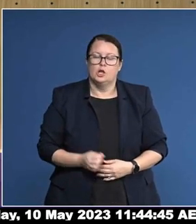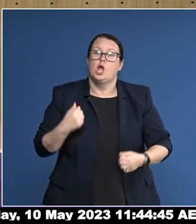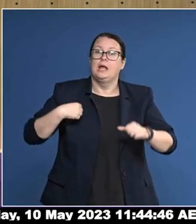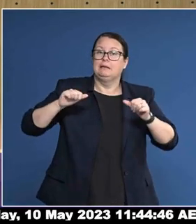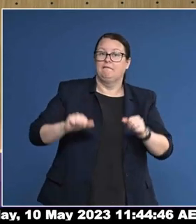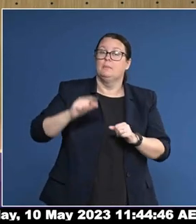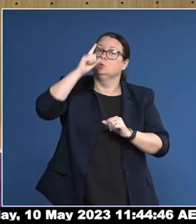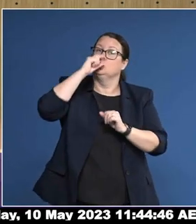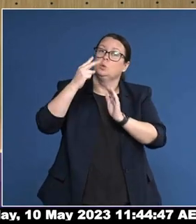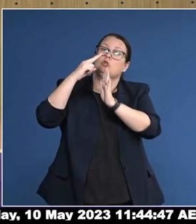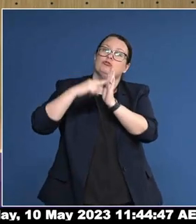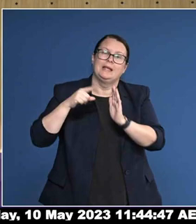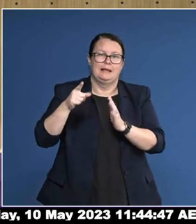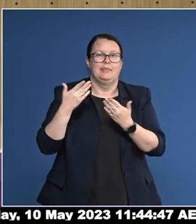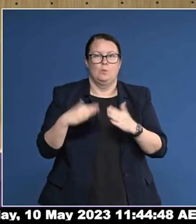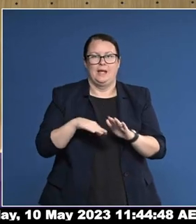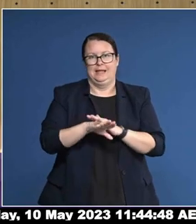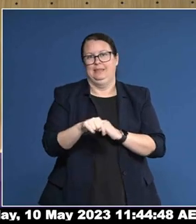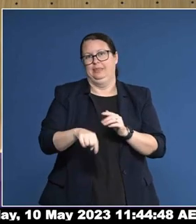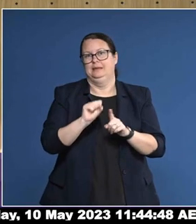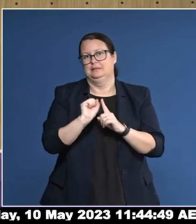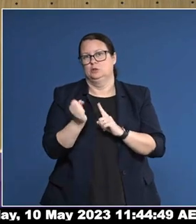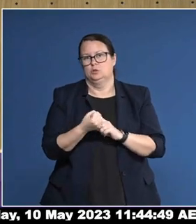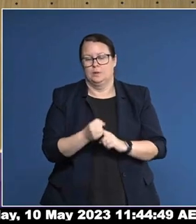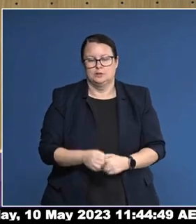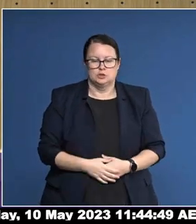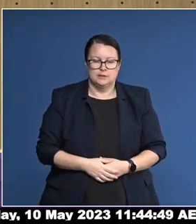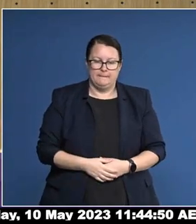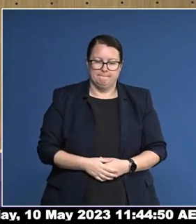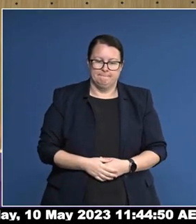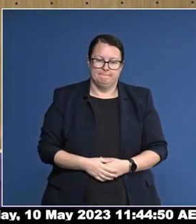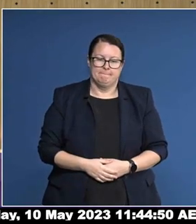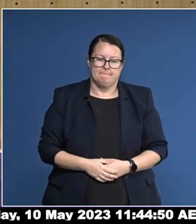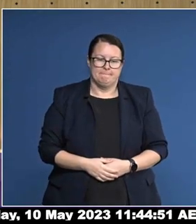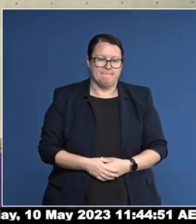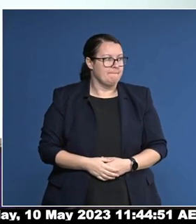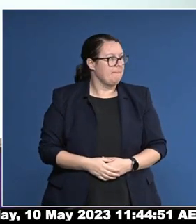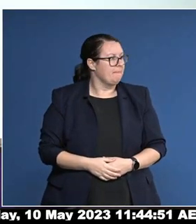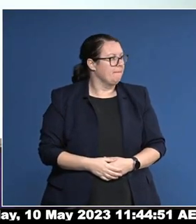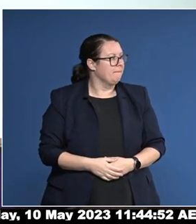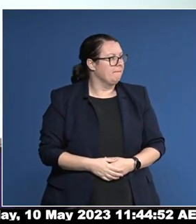COMMISSIONER McEWIN: Alright. I might - well, I've finished my questions.